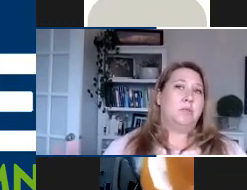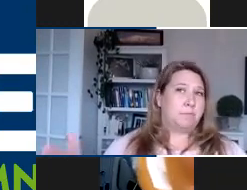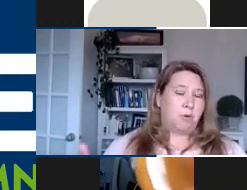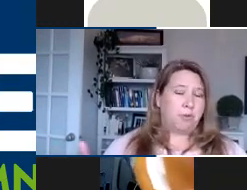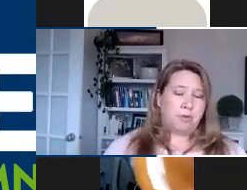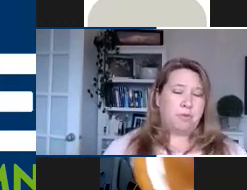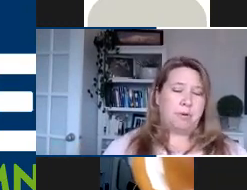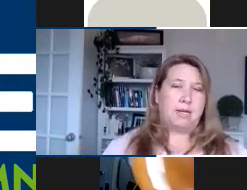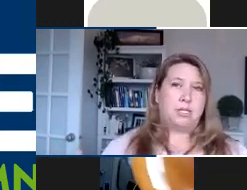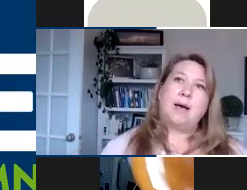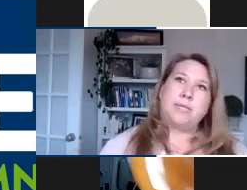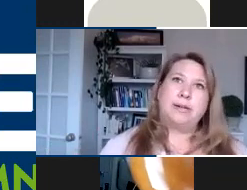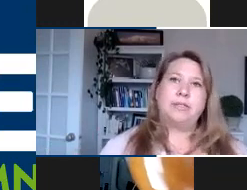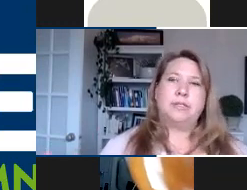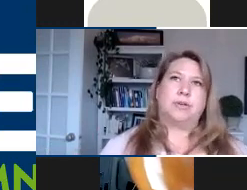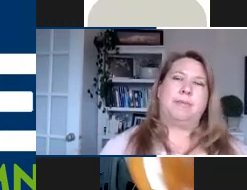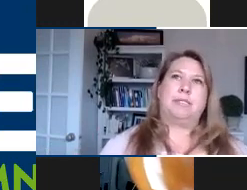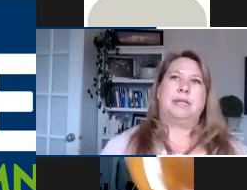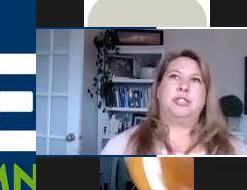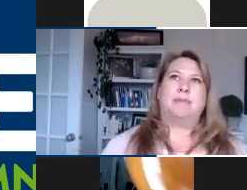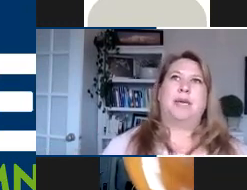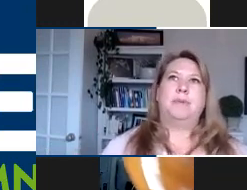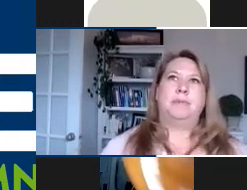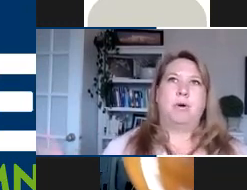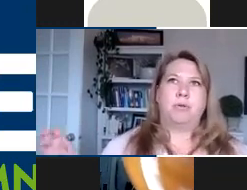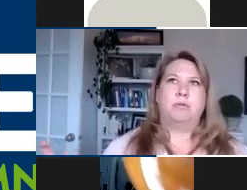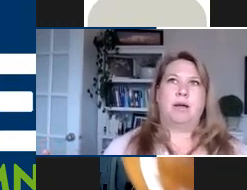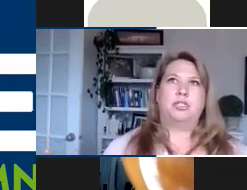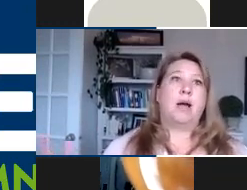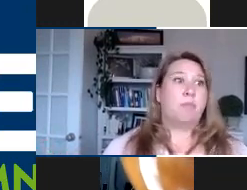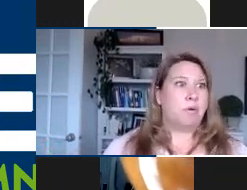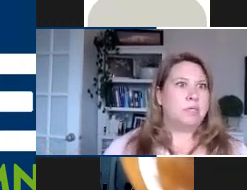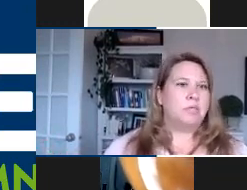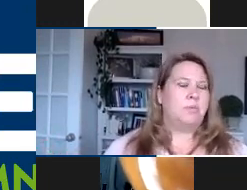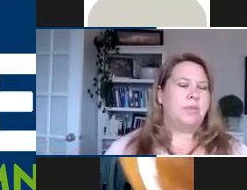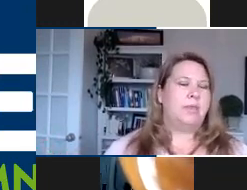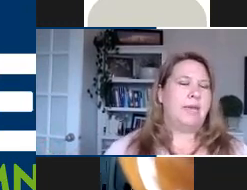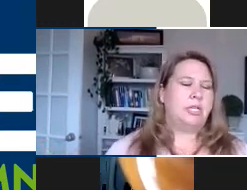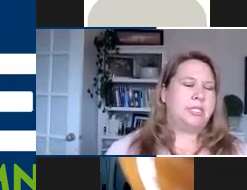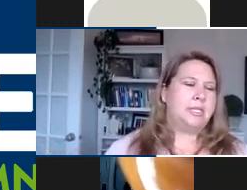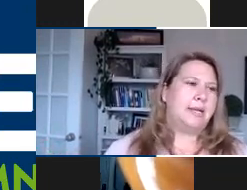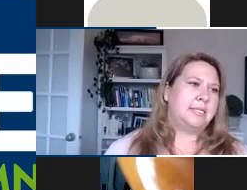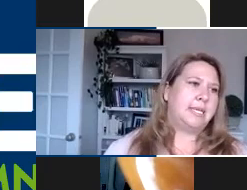person that holds both job titles. Or maybe it's not a job title, but both job roles within the agency